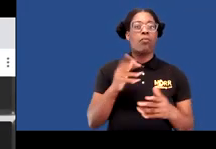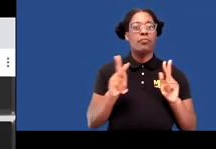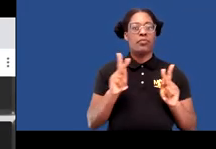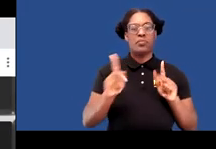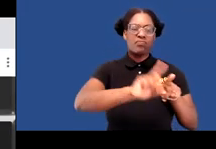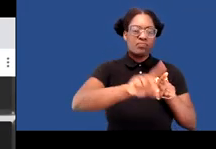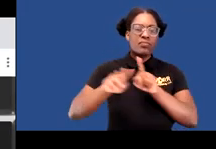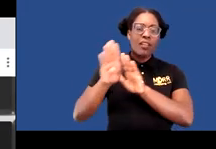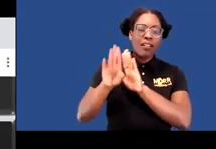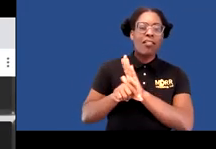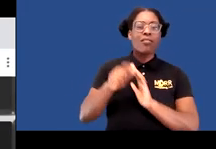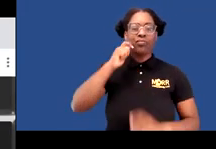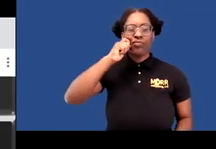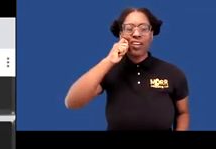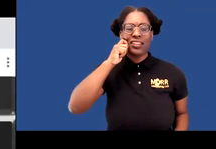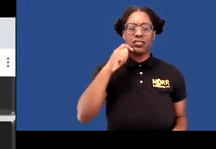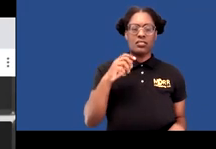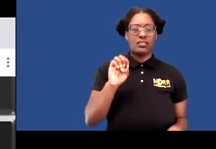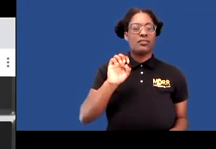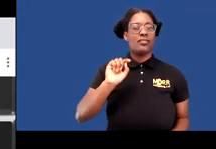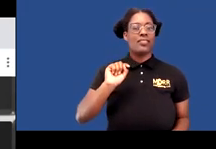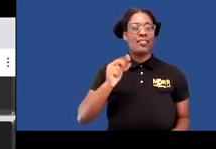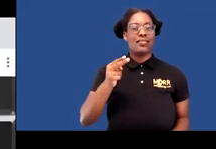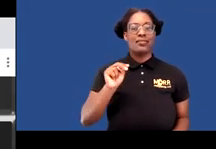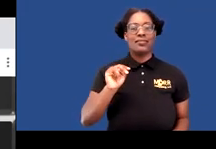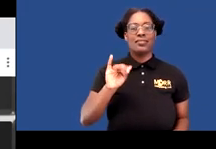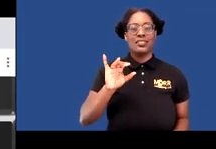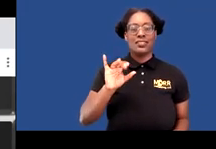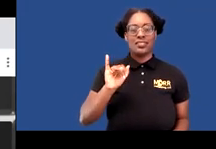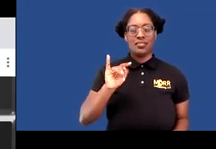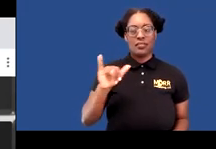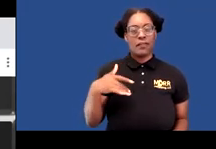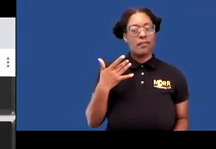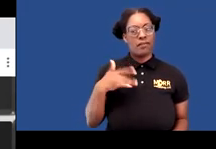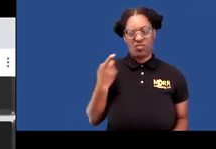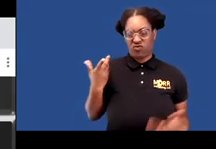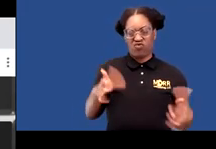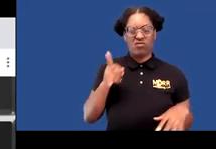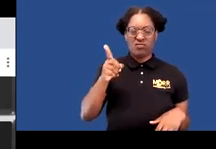"where students feel comfortable about bringing whatever writing struggle "they feel they are having and find someone